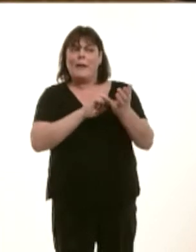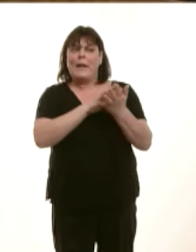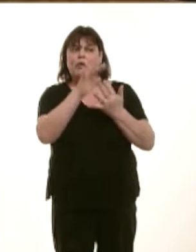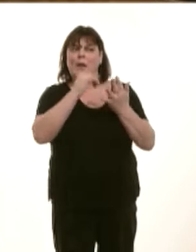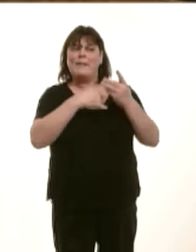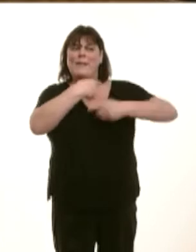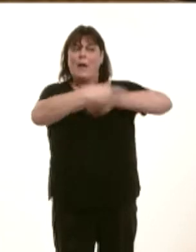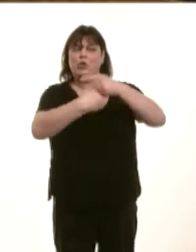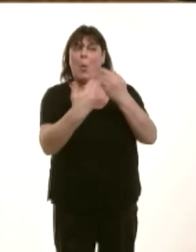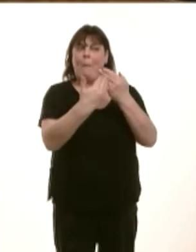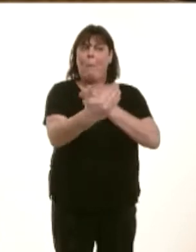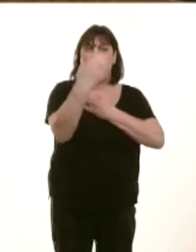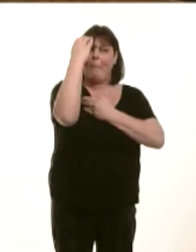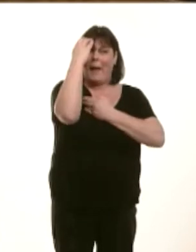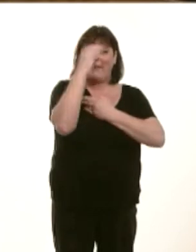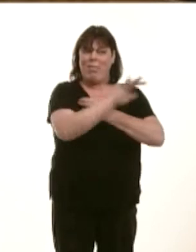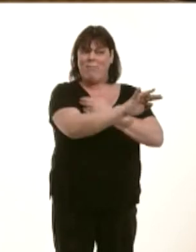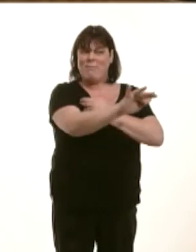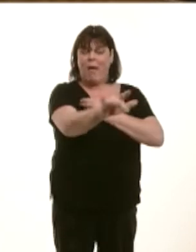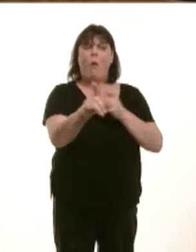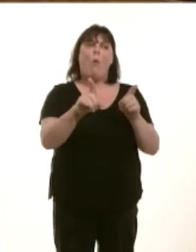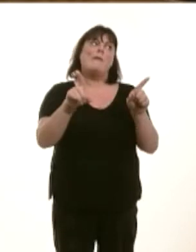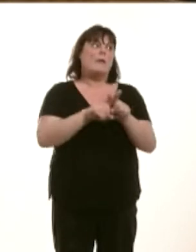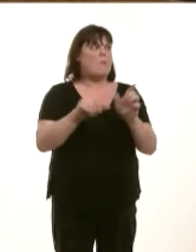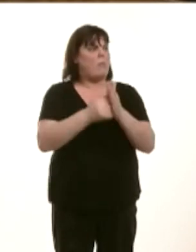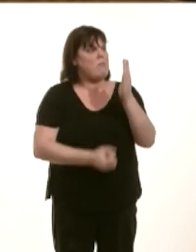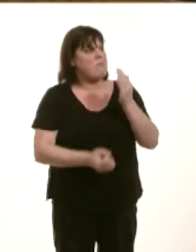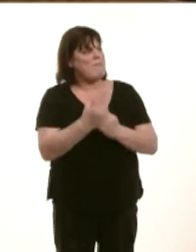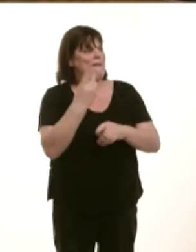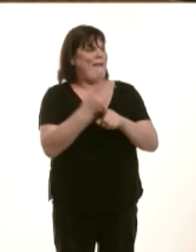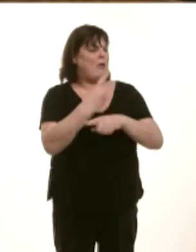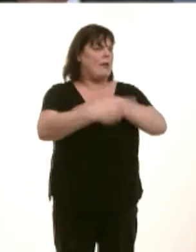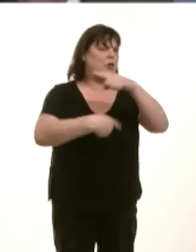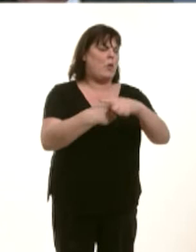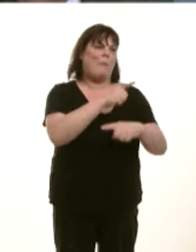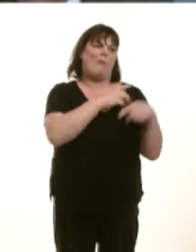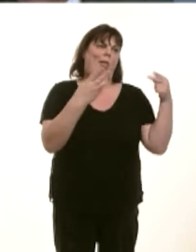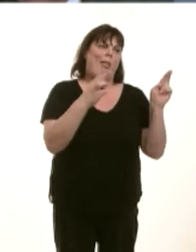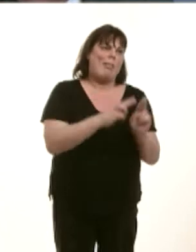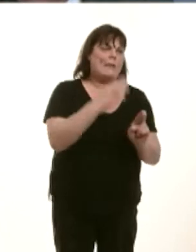next year, or will we be facing the same situation of fewer beds available for surgeons to direct